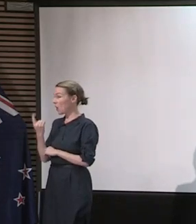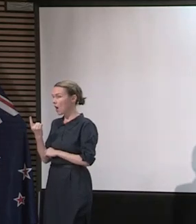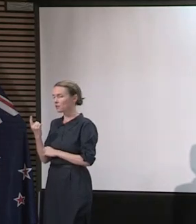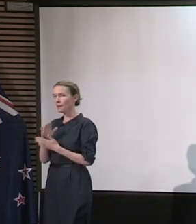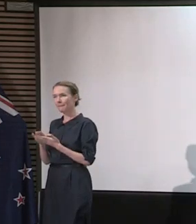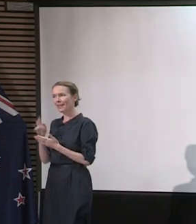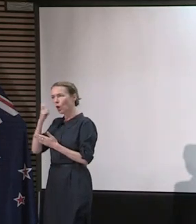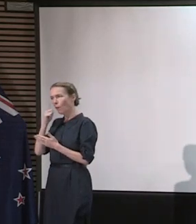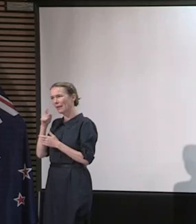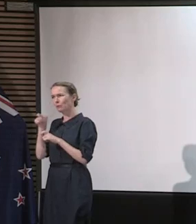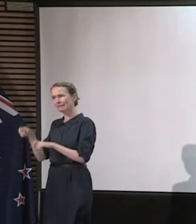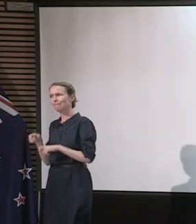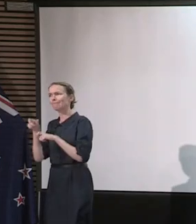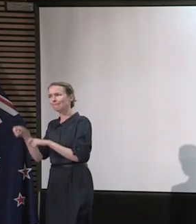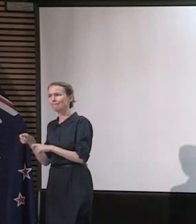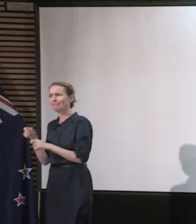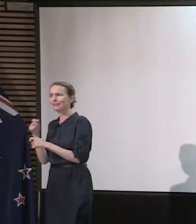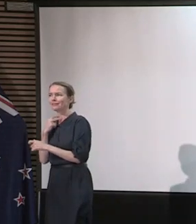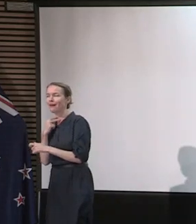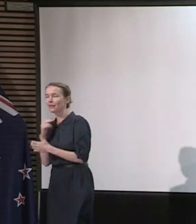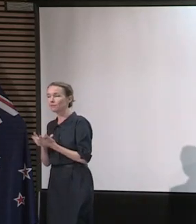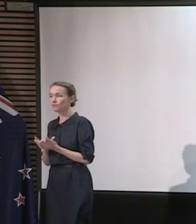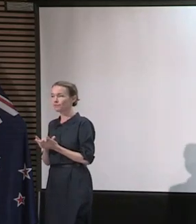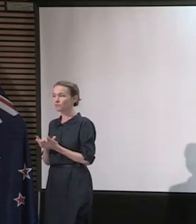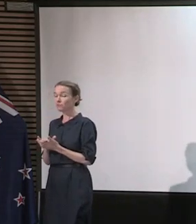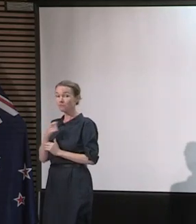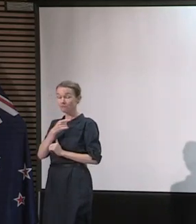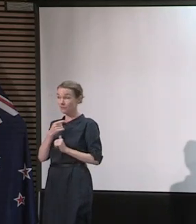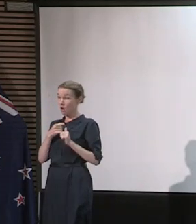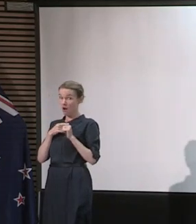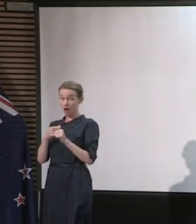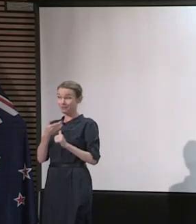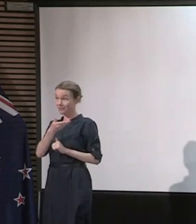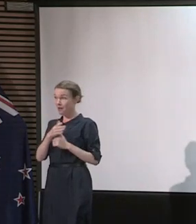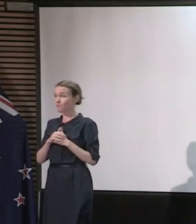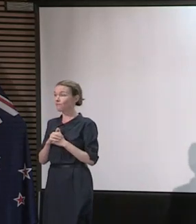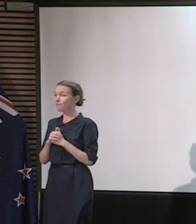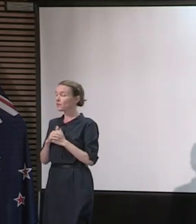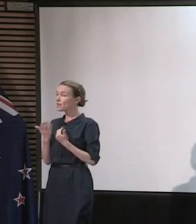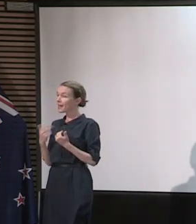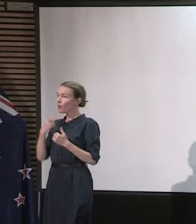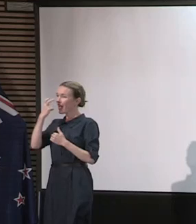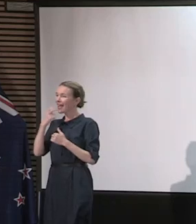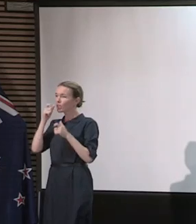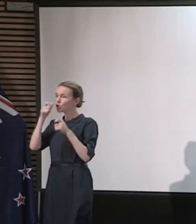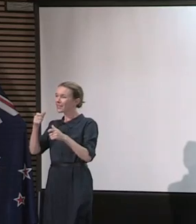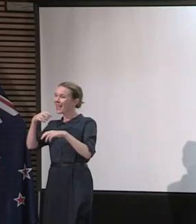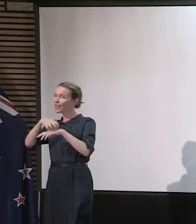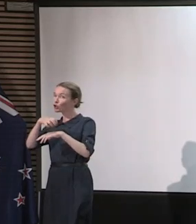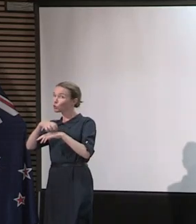did - I spoke to this at some